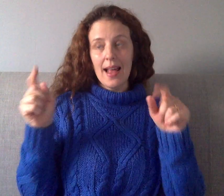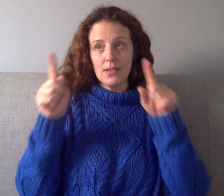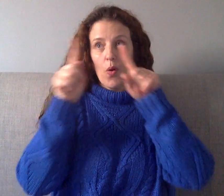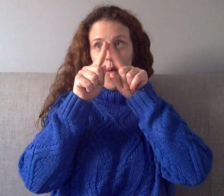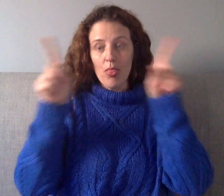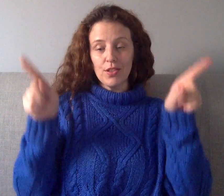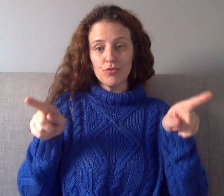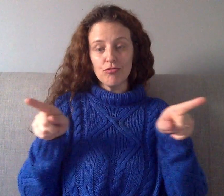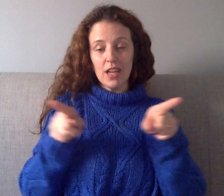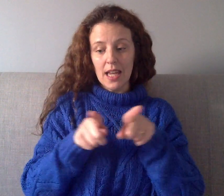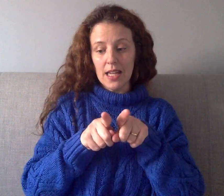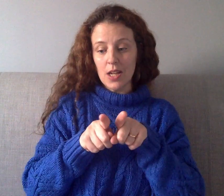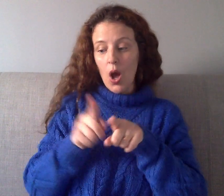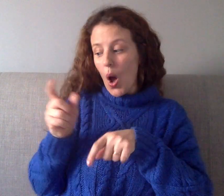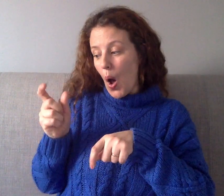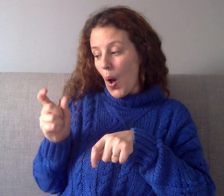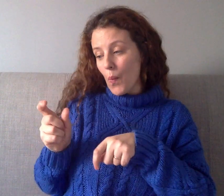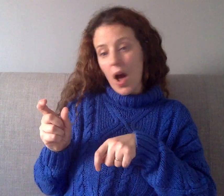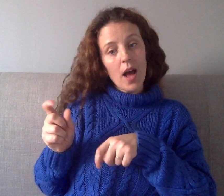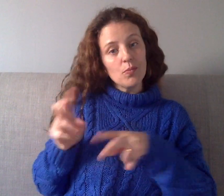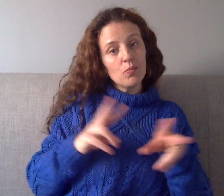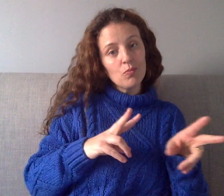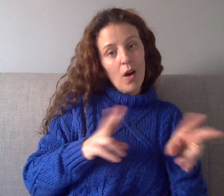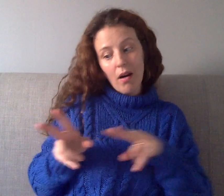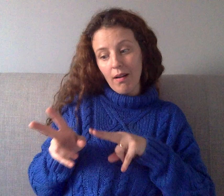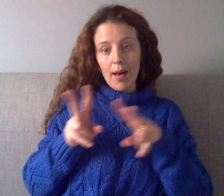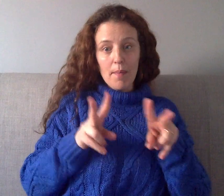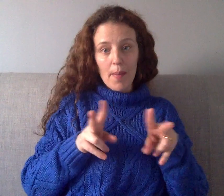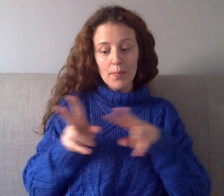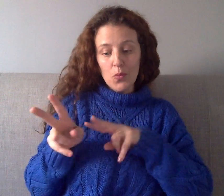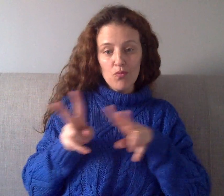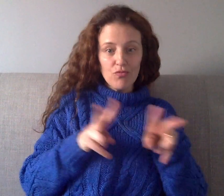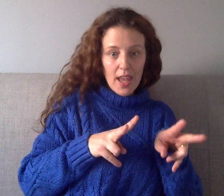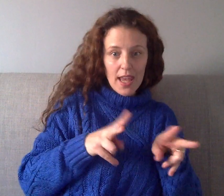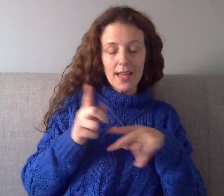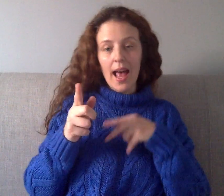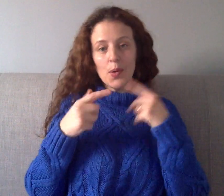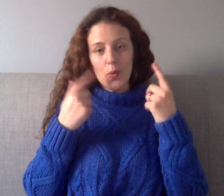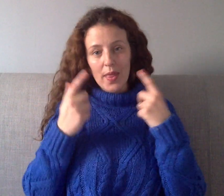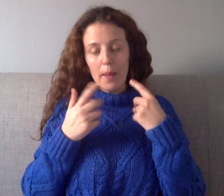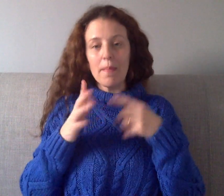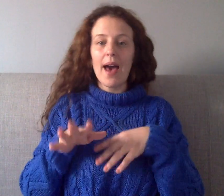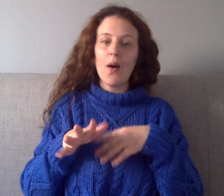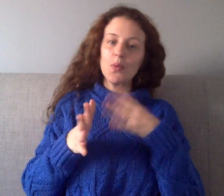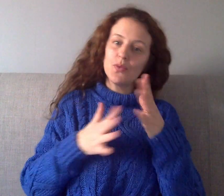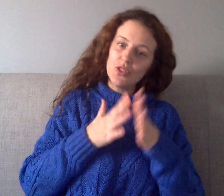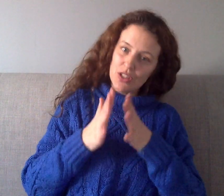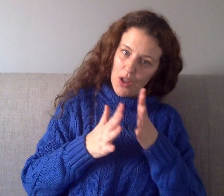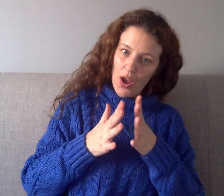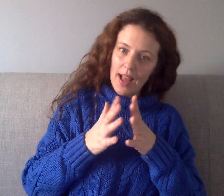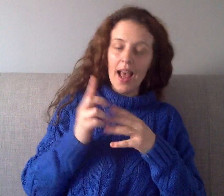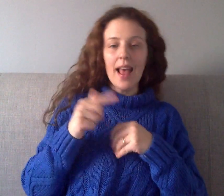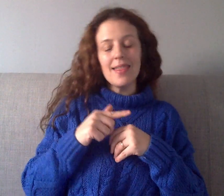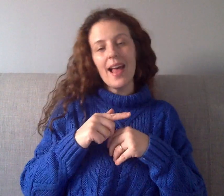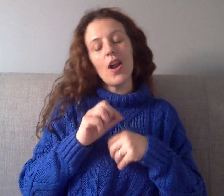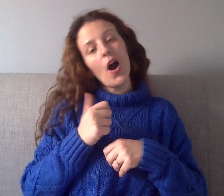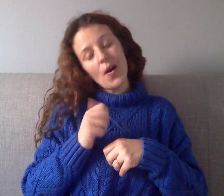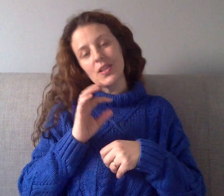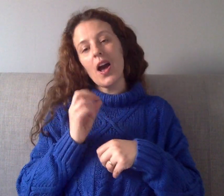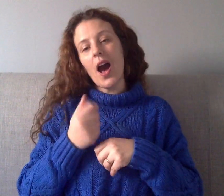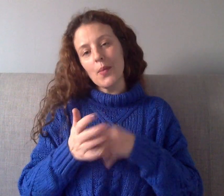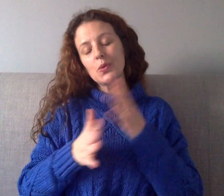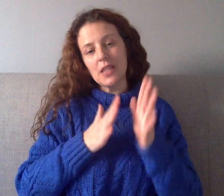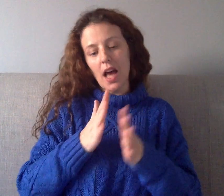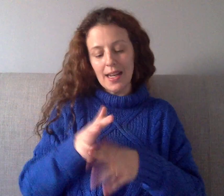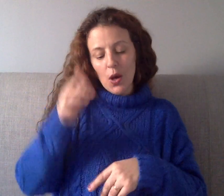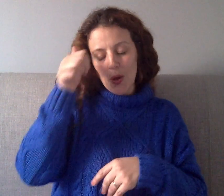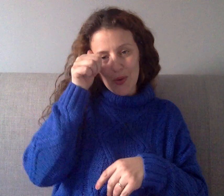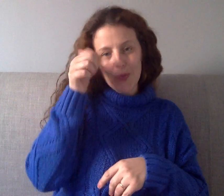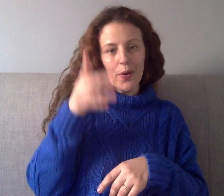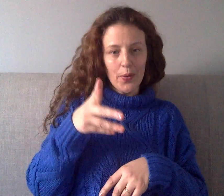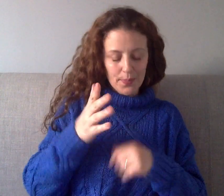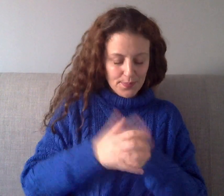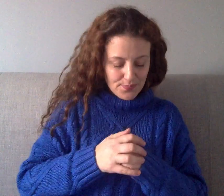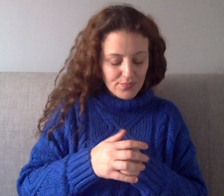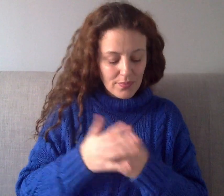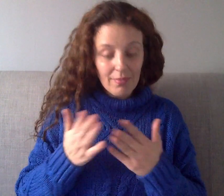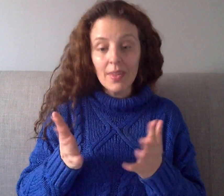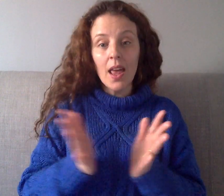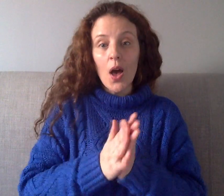On the screen a word will appear, have a look and think how you might sign it and then after I will sign so you know.